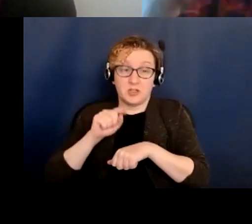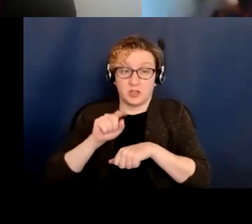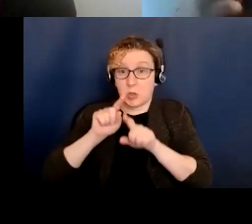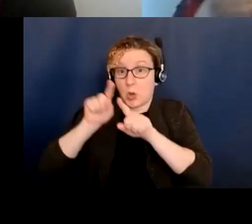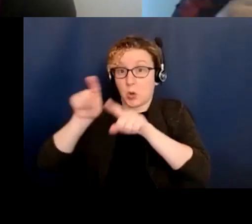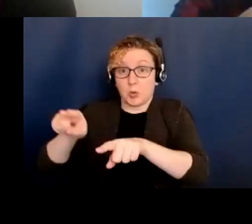surveying.